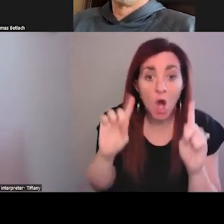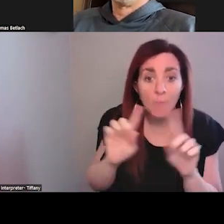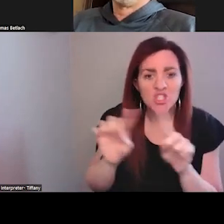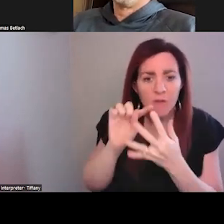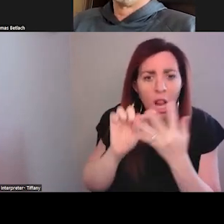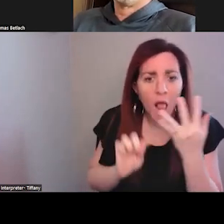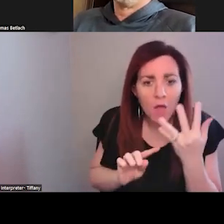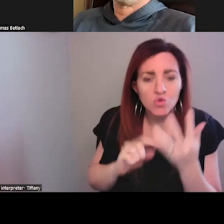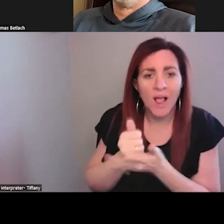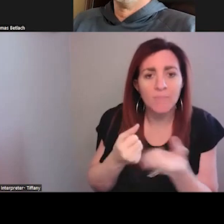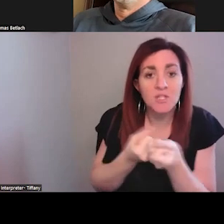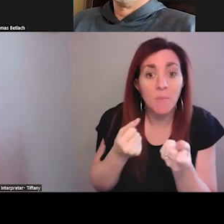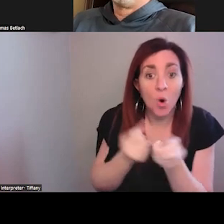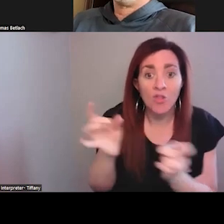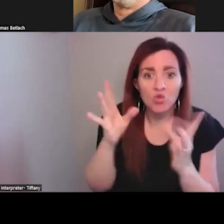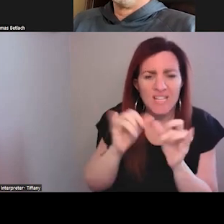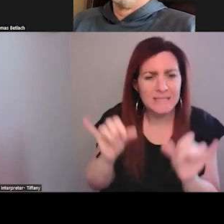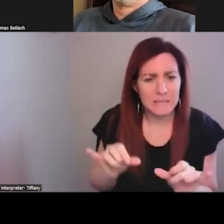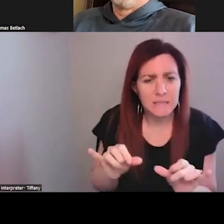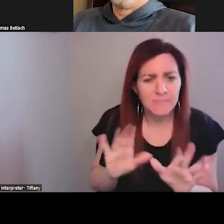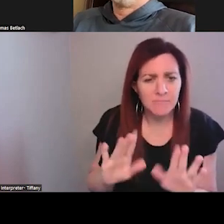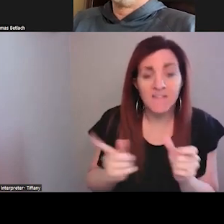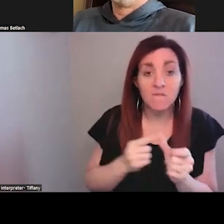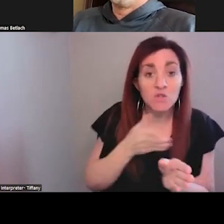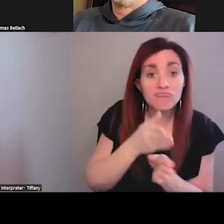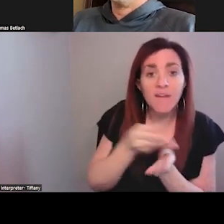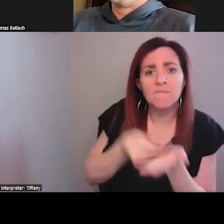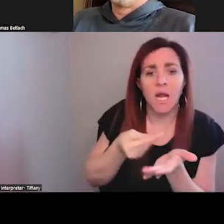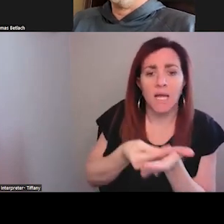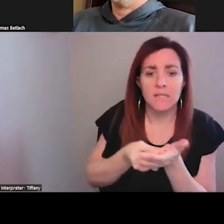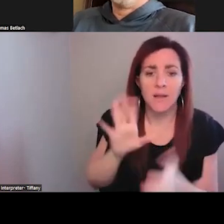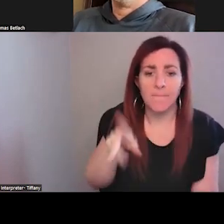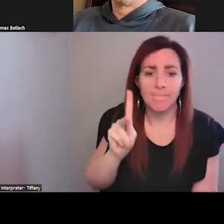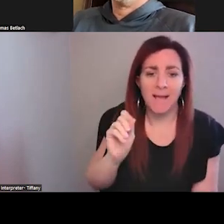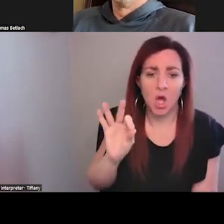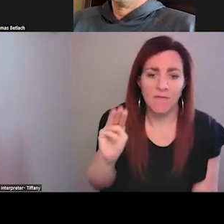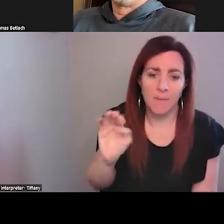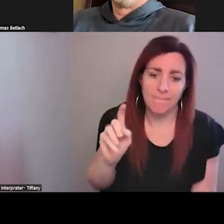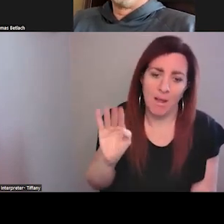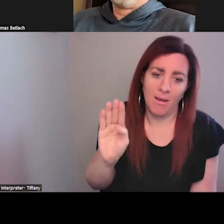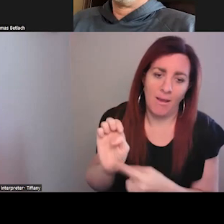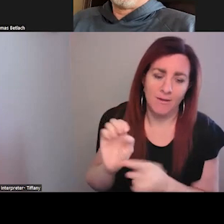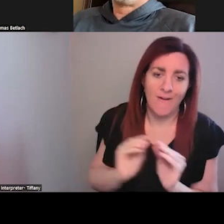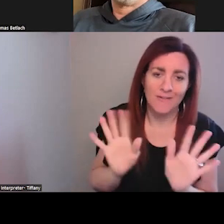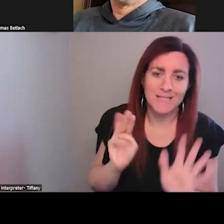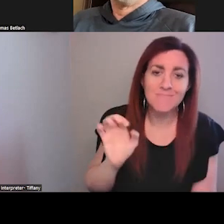SUPPORT THE CRISIS SYSTEM. SO THE FIRST ONE IS BANK OF MEDICAID. IT HAS ACCESS TO